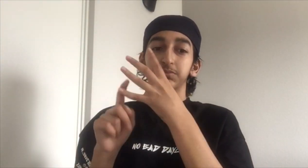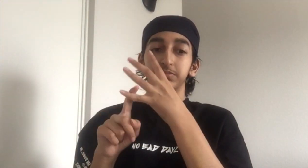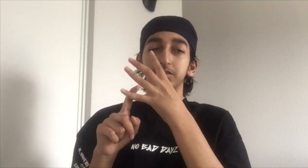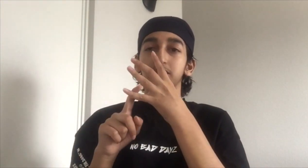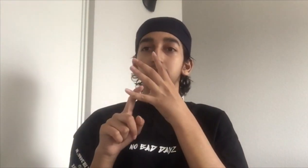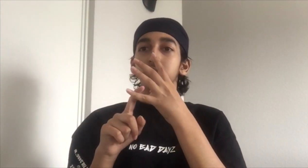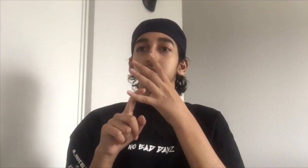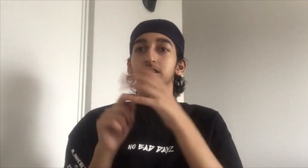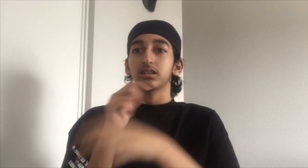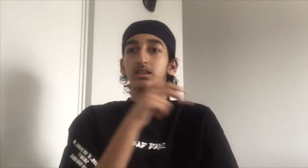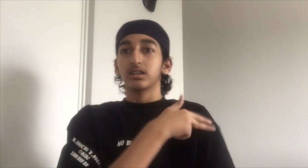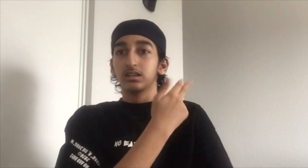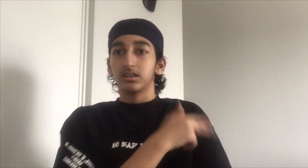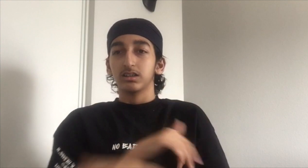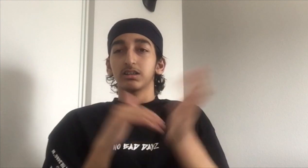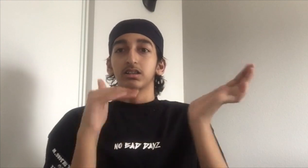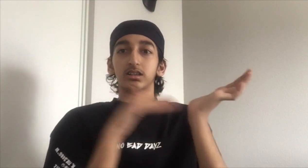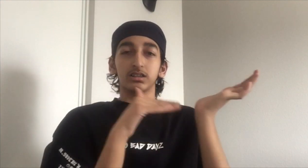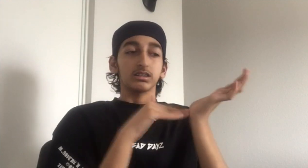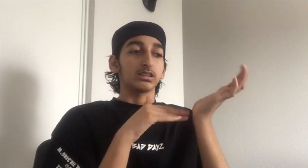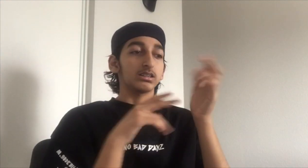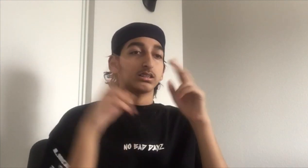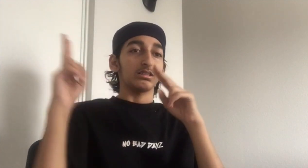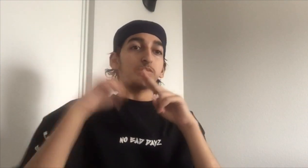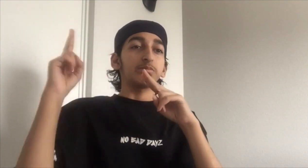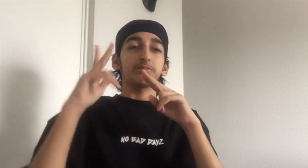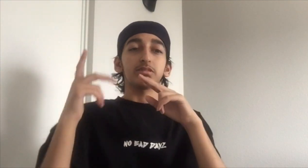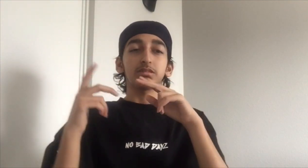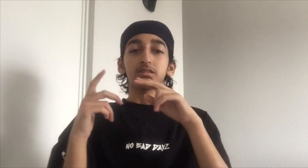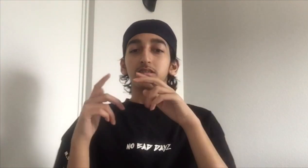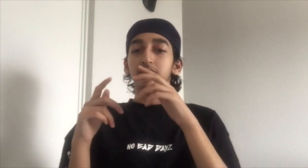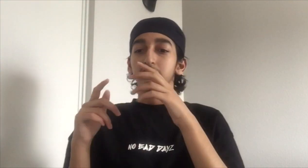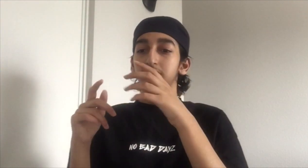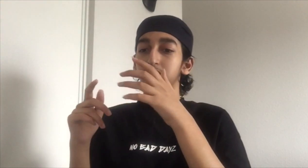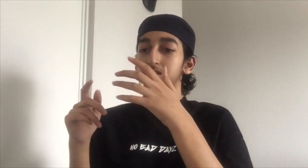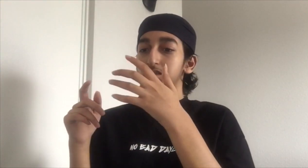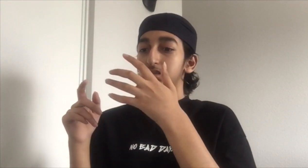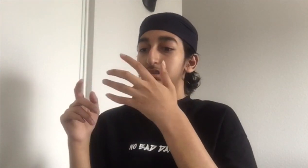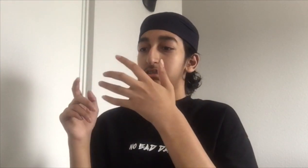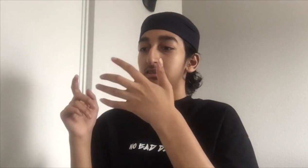Real estate agent. Or a hospital doctor. The top Dr.